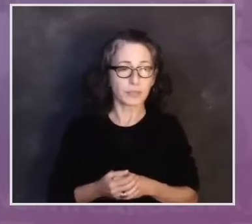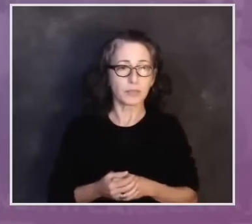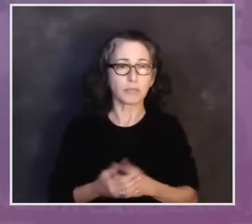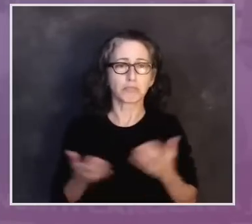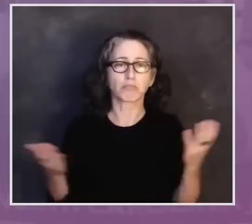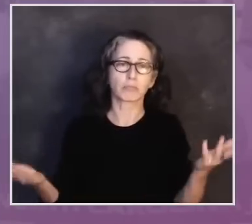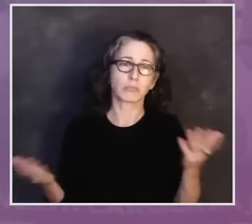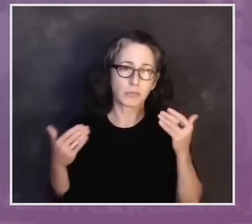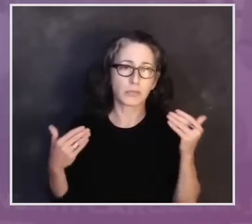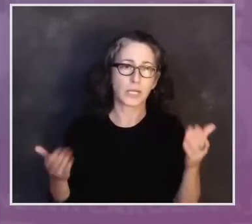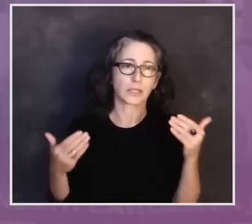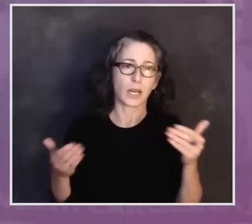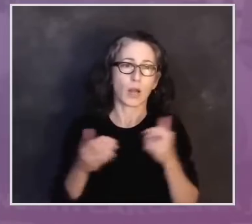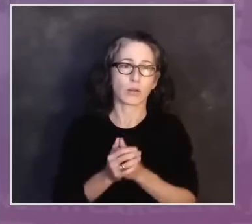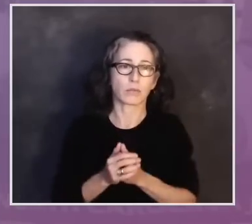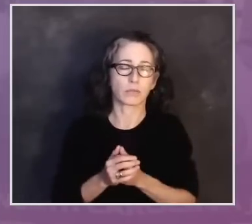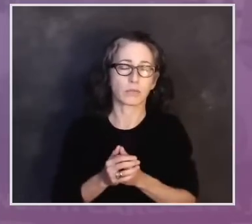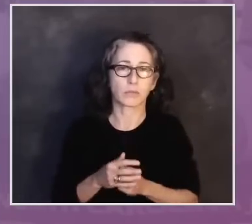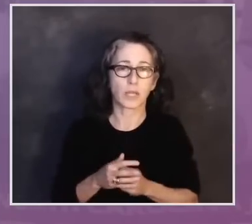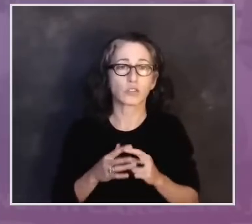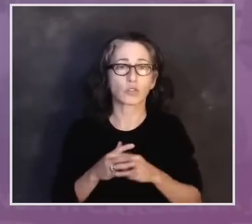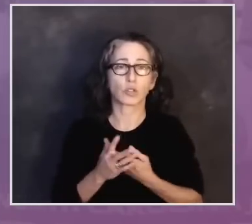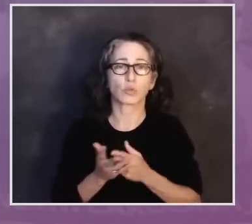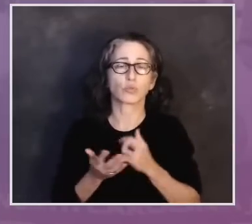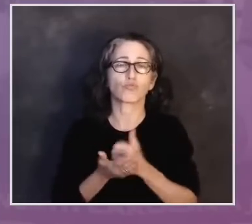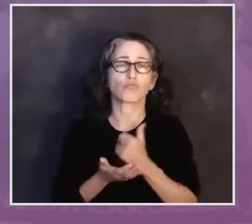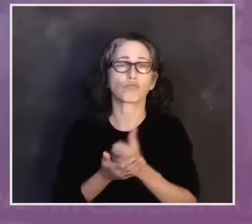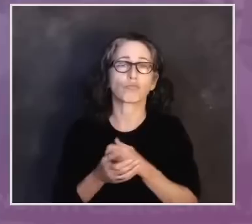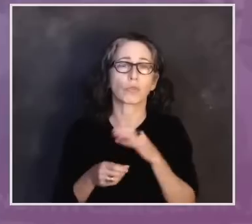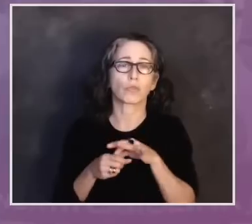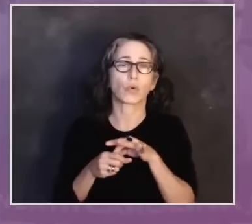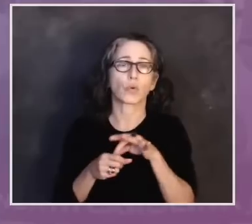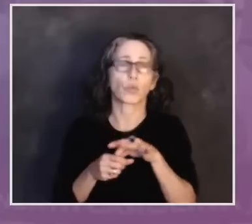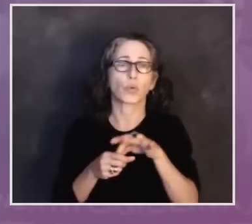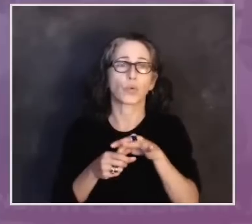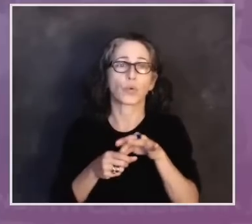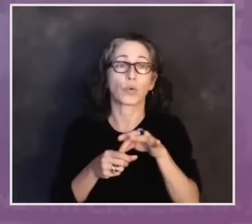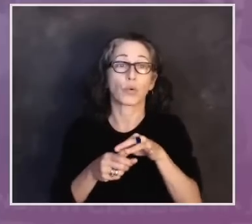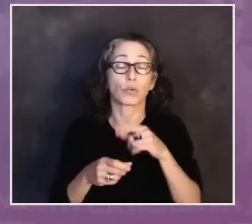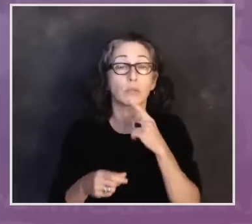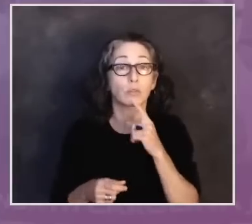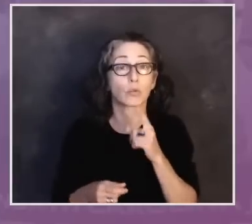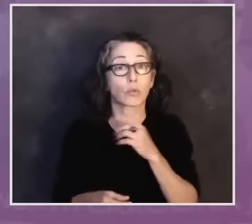EARLY VOTING STARTED TODAY IN NORTH CAROLINA. SO LET'S GET OUT THERE.